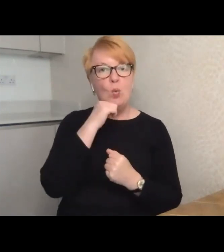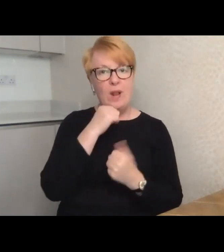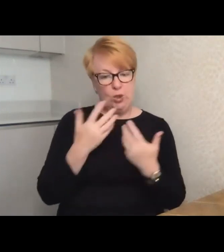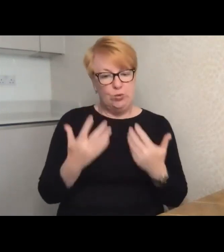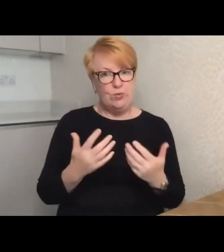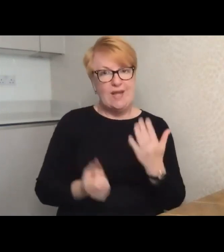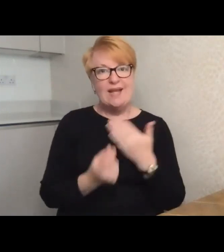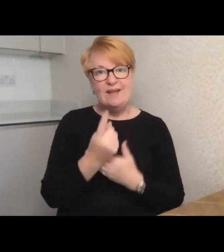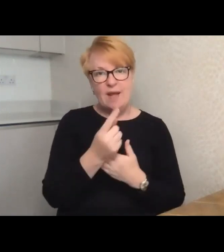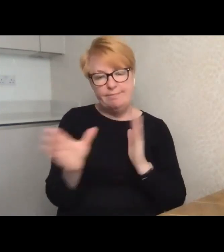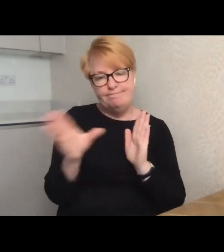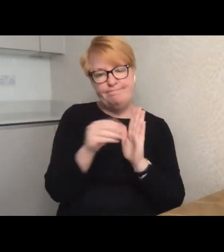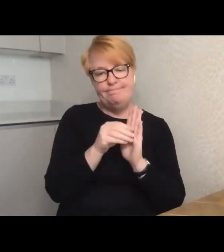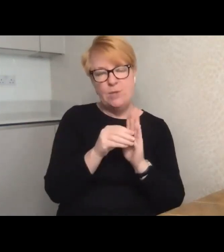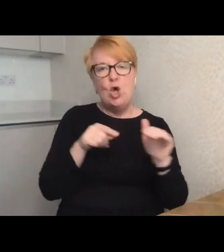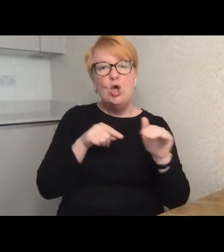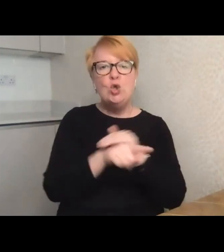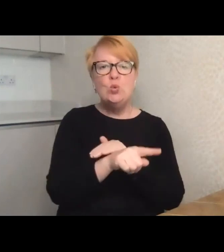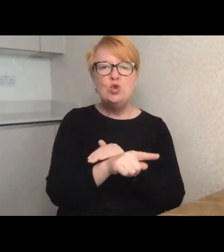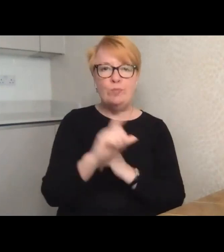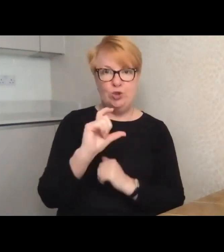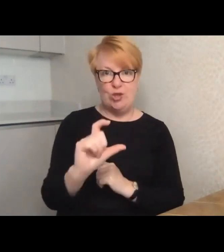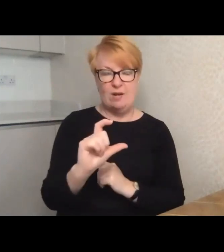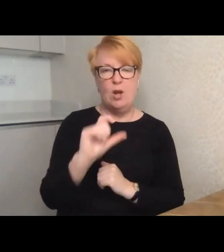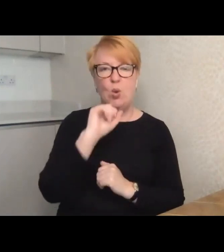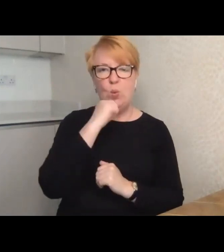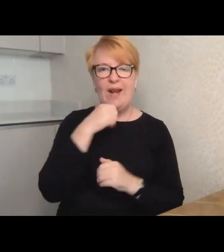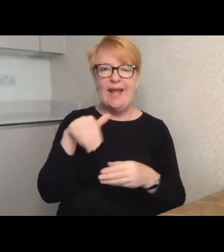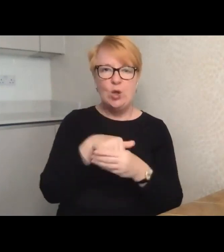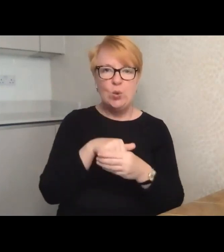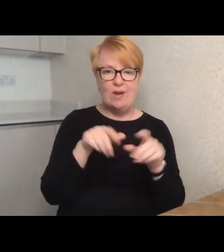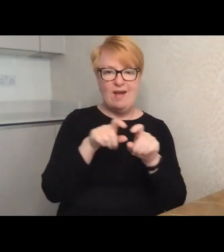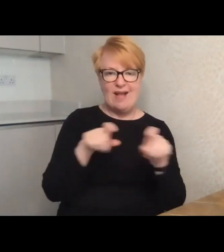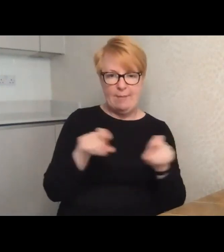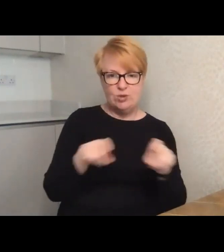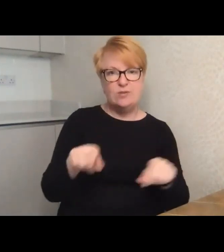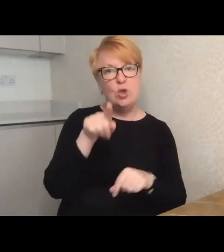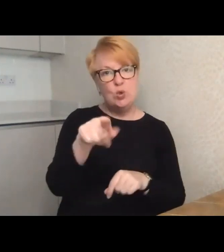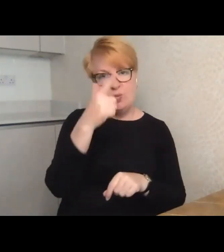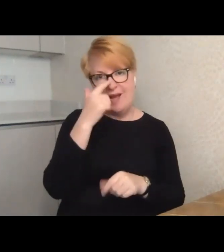on our YouTube channel that will include captions, which you'll be able to link to from our website.